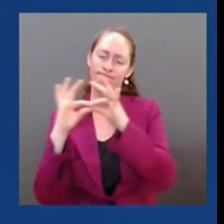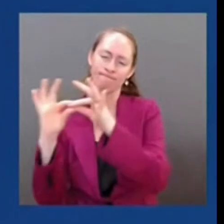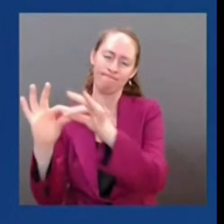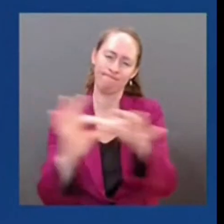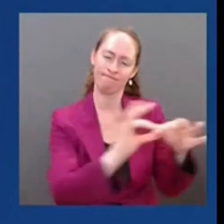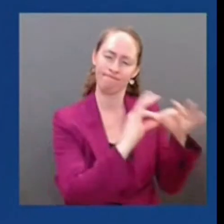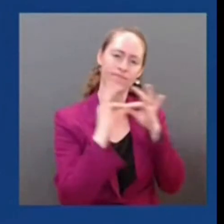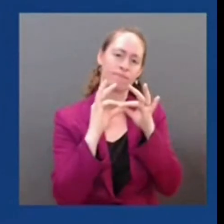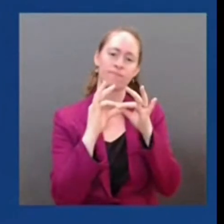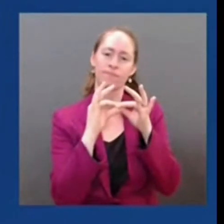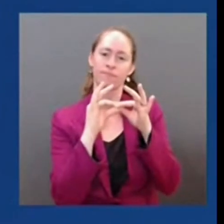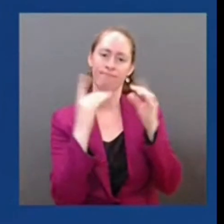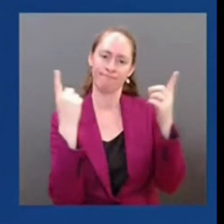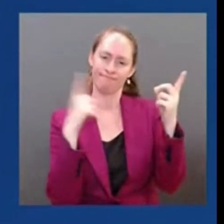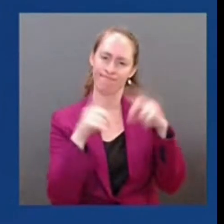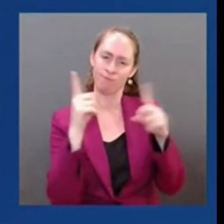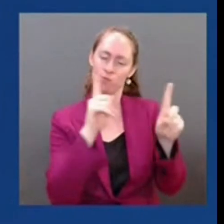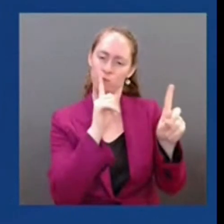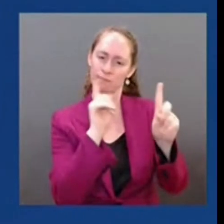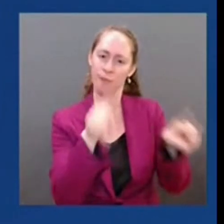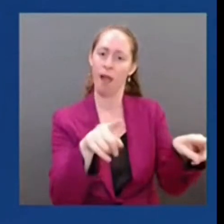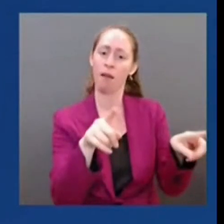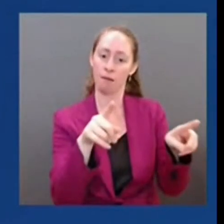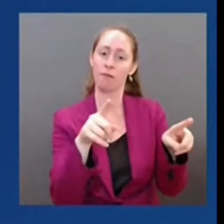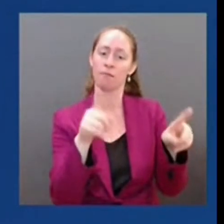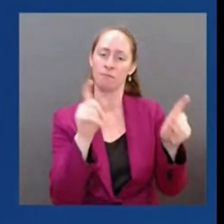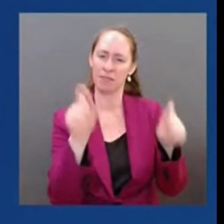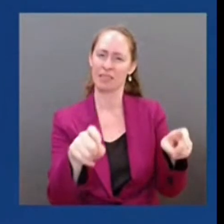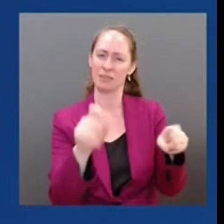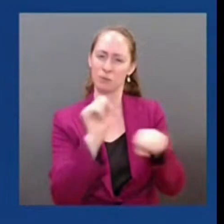RESPONSE. WE CAN KEEP THE LEVEL OF VIRUS